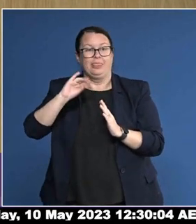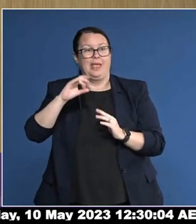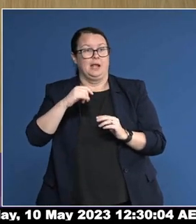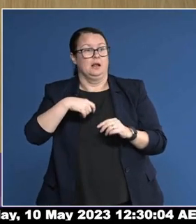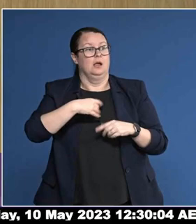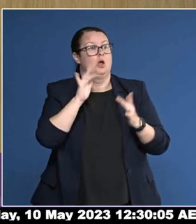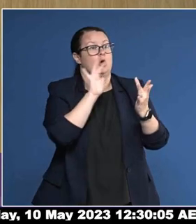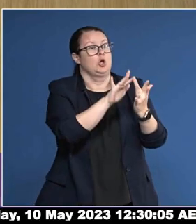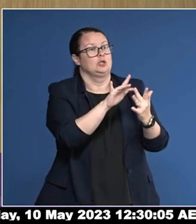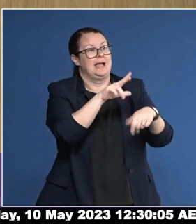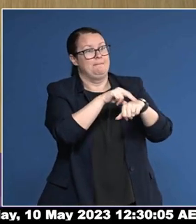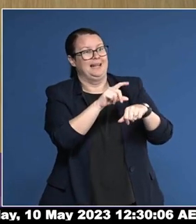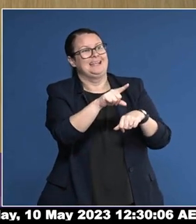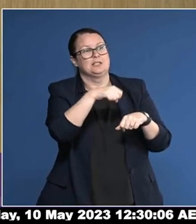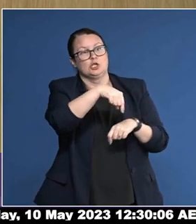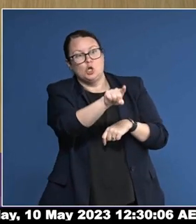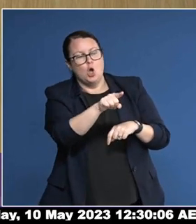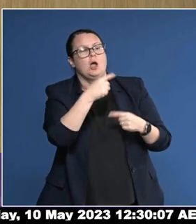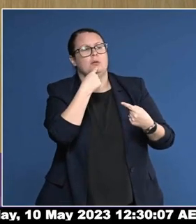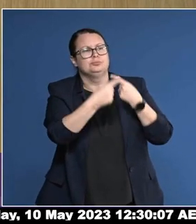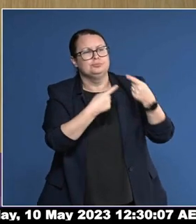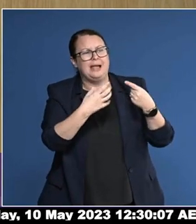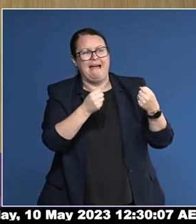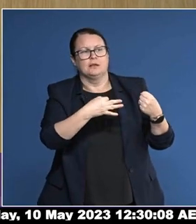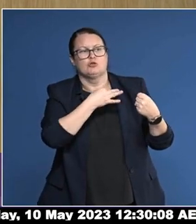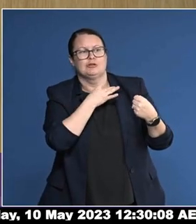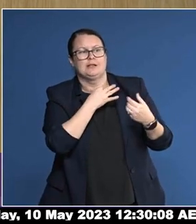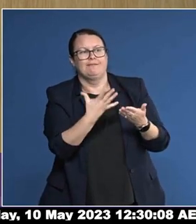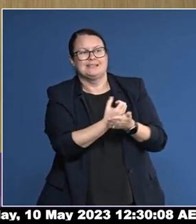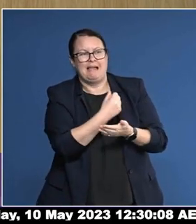Particularly around safety concerns so firearms, et cetera, violence.